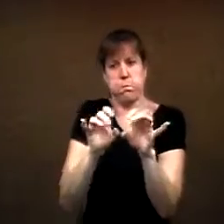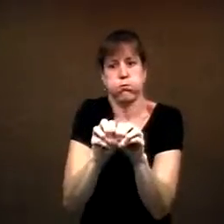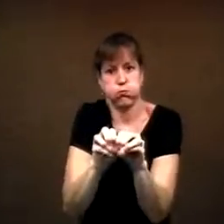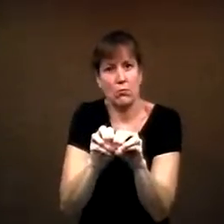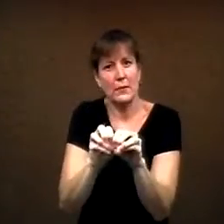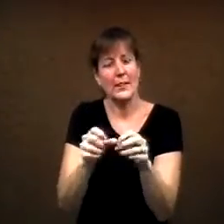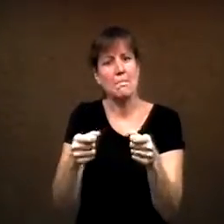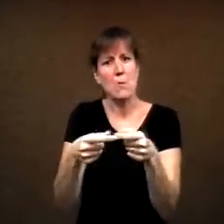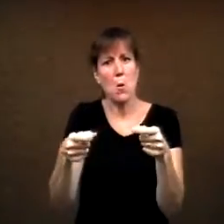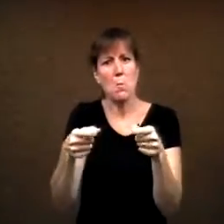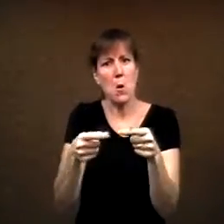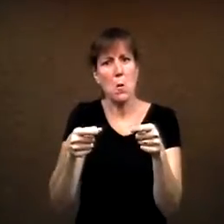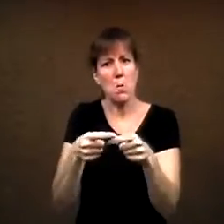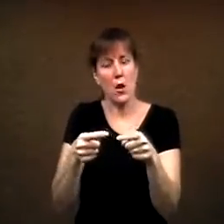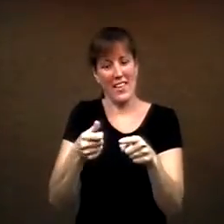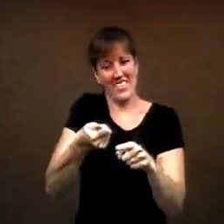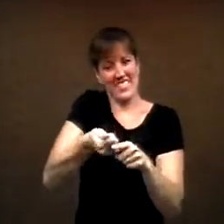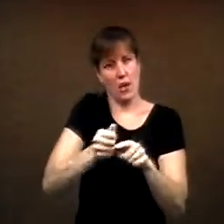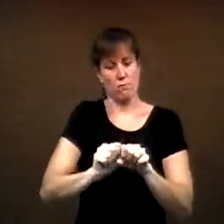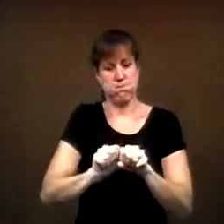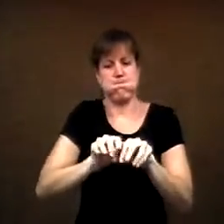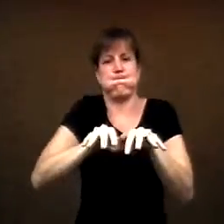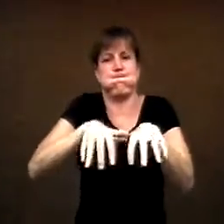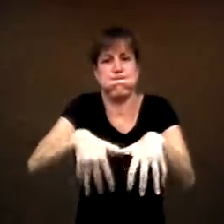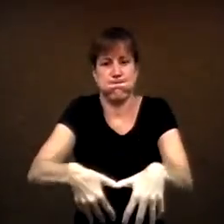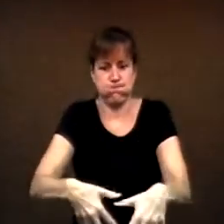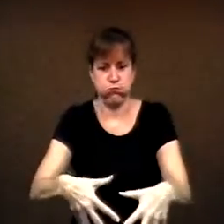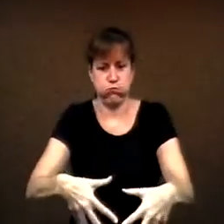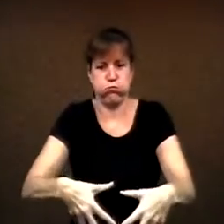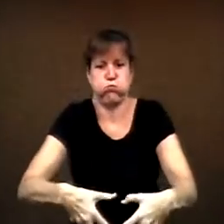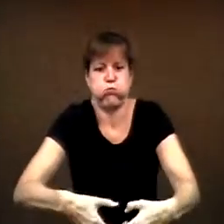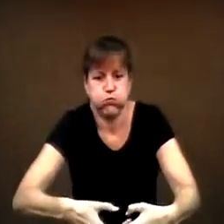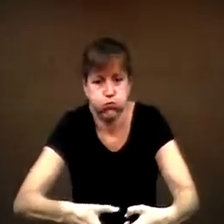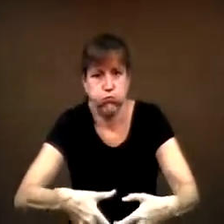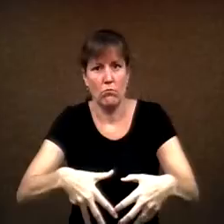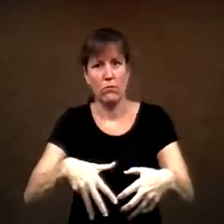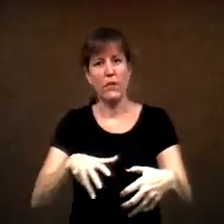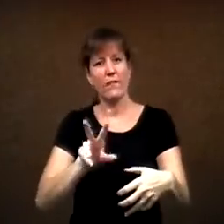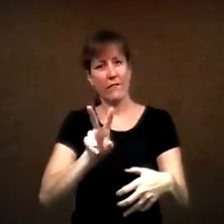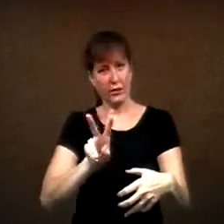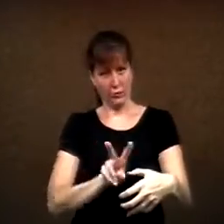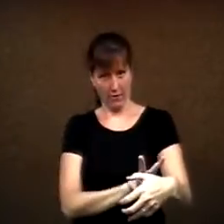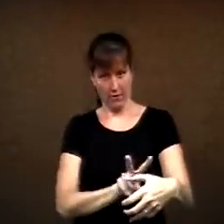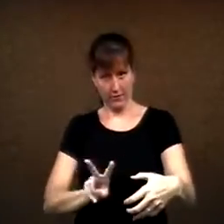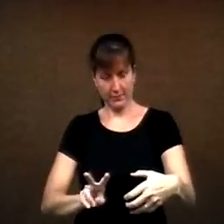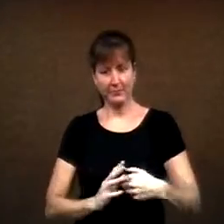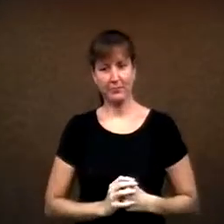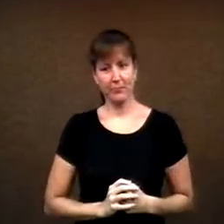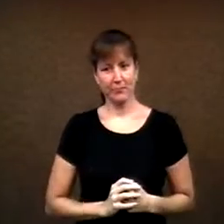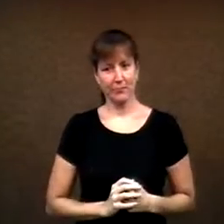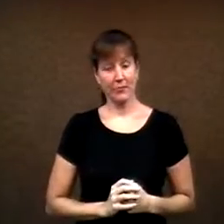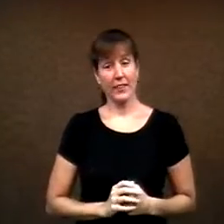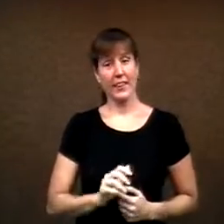and direct these impulses down, into, the larger ventricles. The atrioventricular node, sends